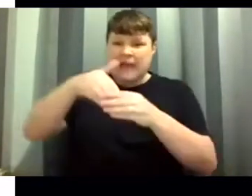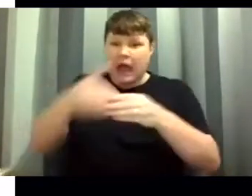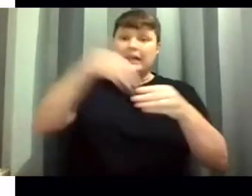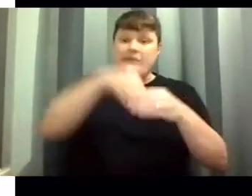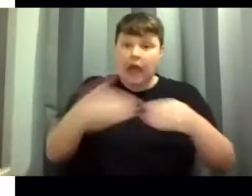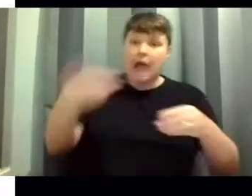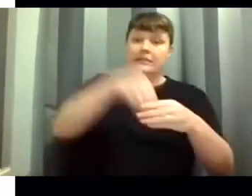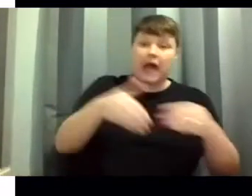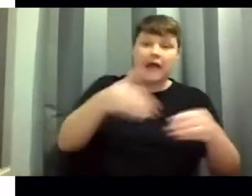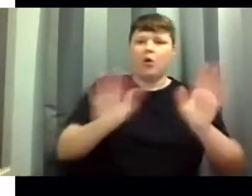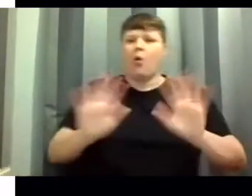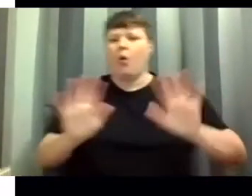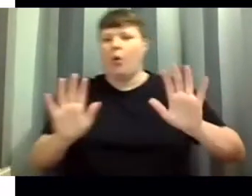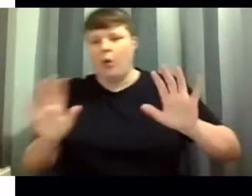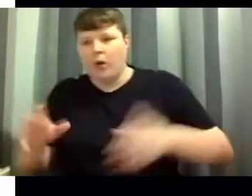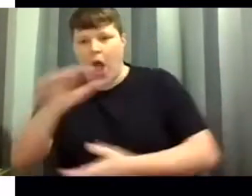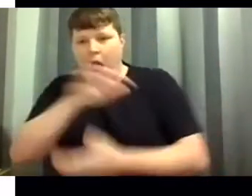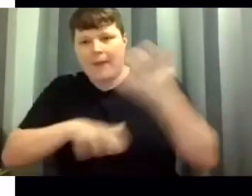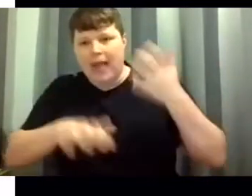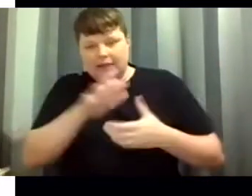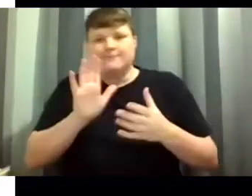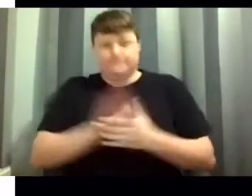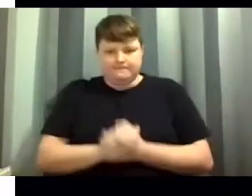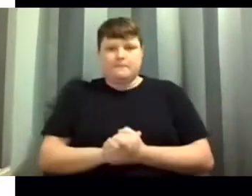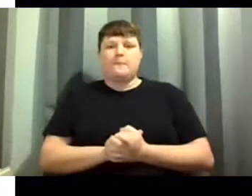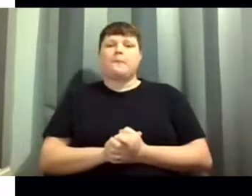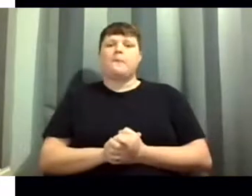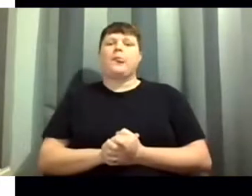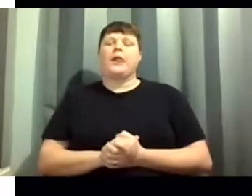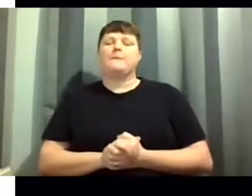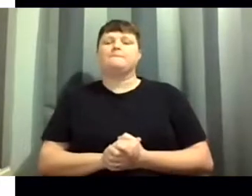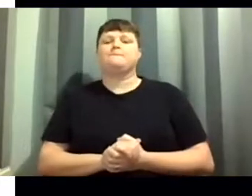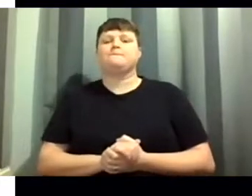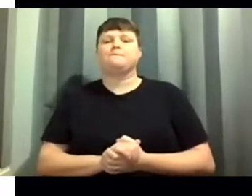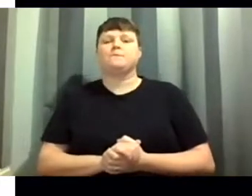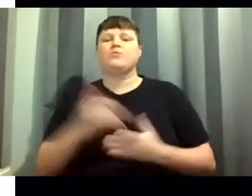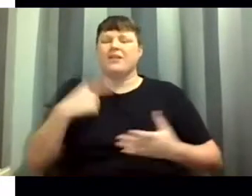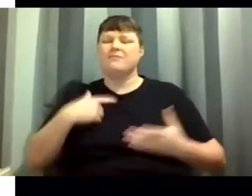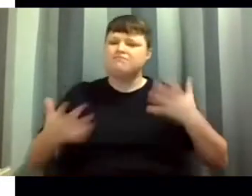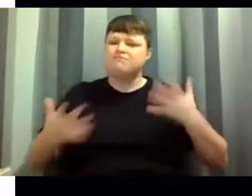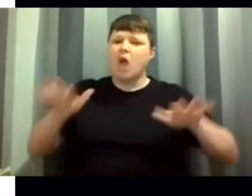I'm going now in order of sort of approximate spatial scale starting from the subatomic to